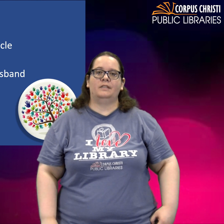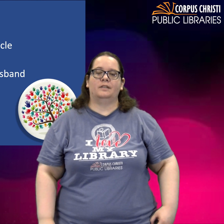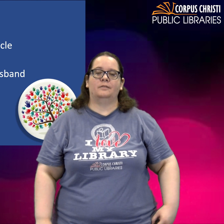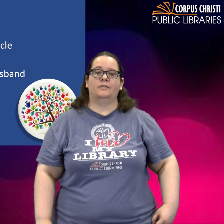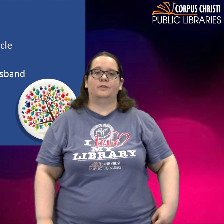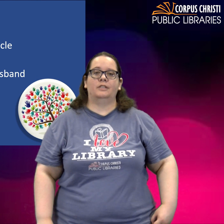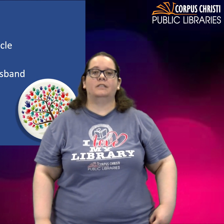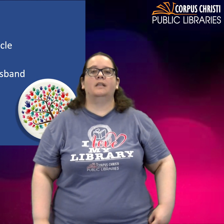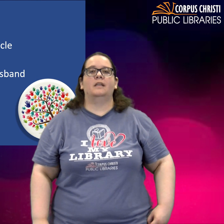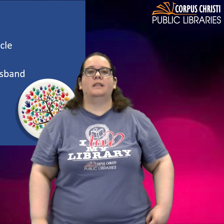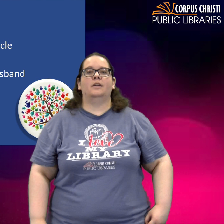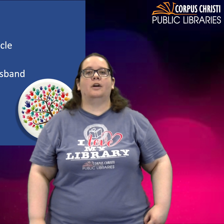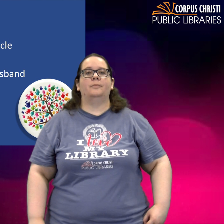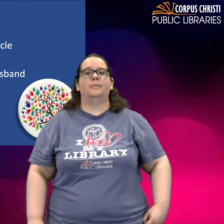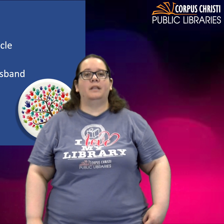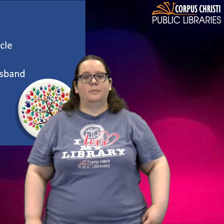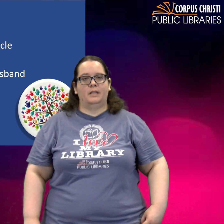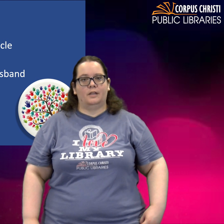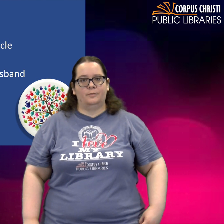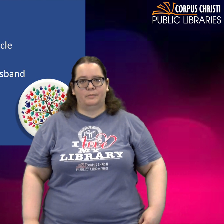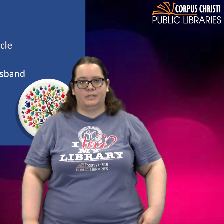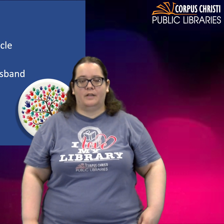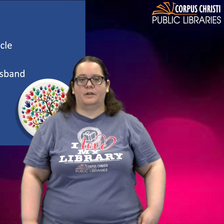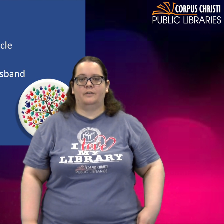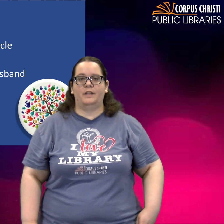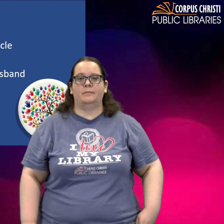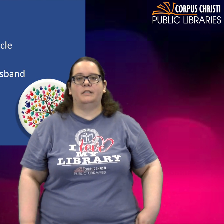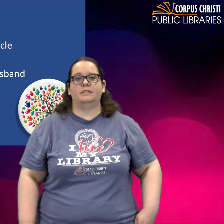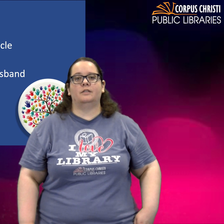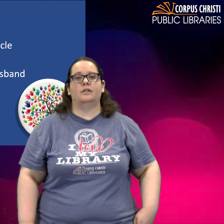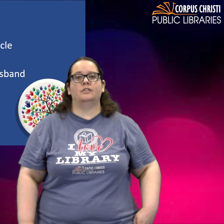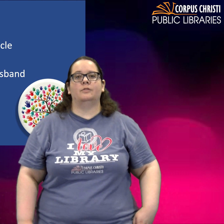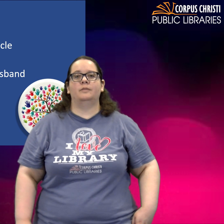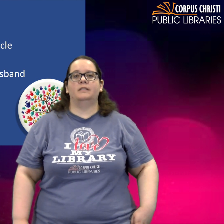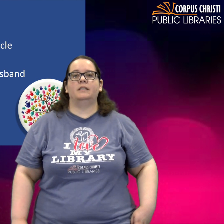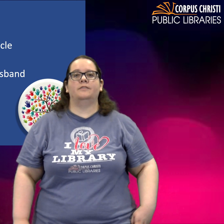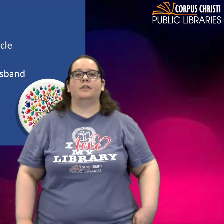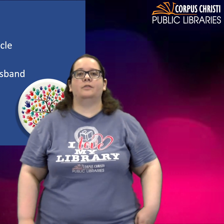So of course, there are many, many other members of our families. There are also plenty of other